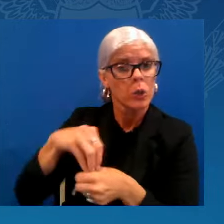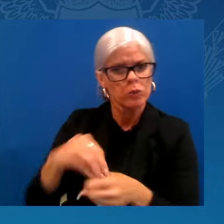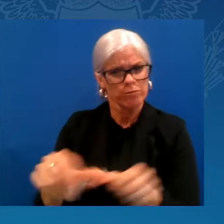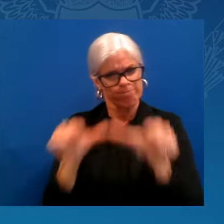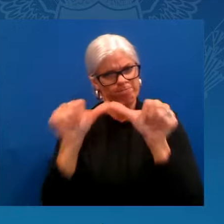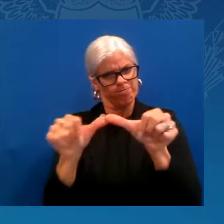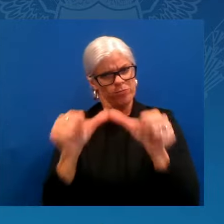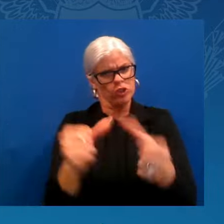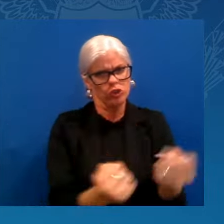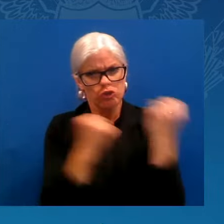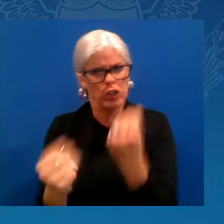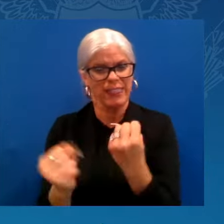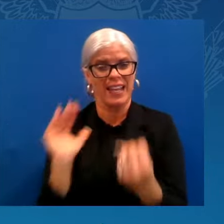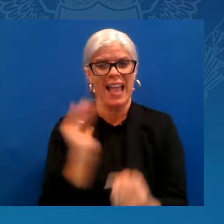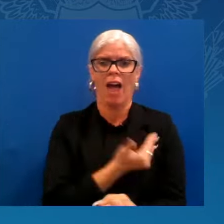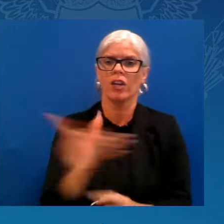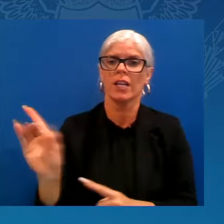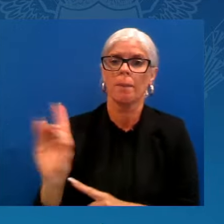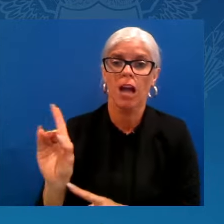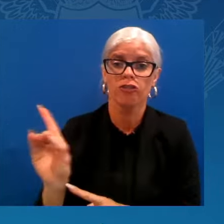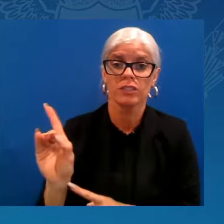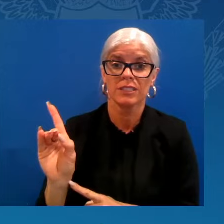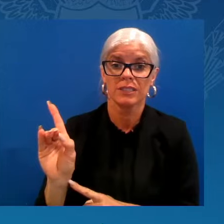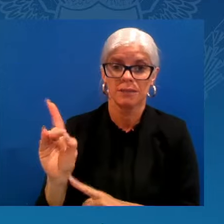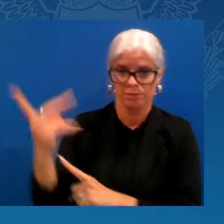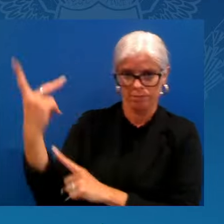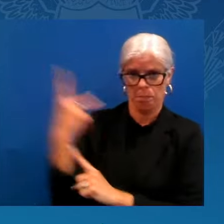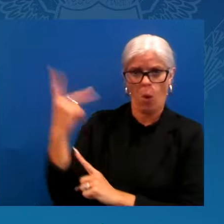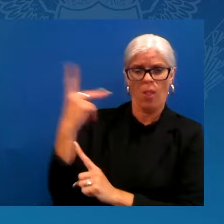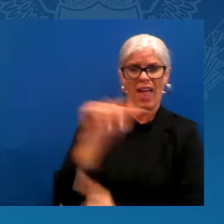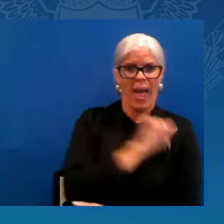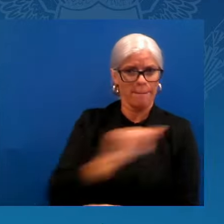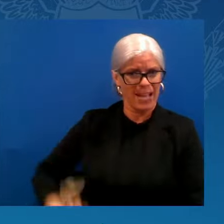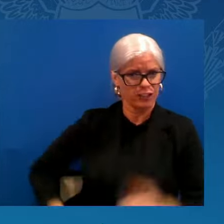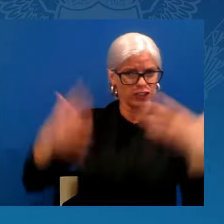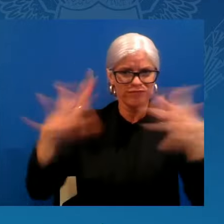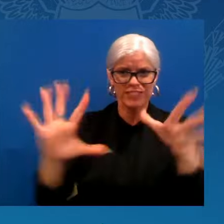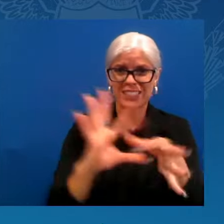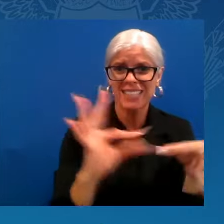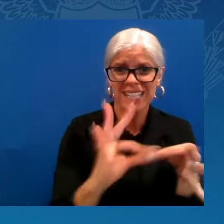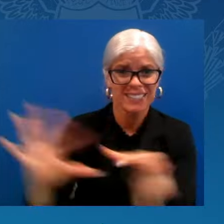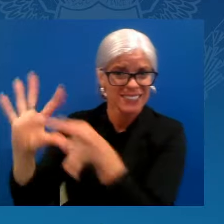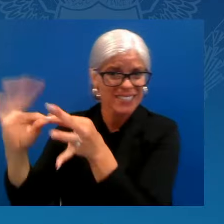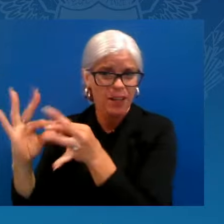are both built on strong institutions, checks and balances,